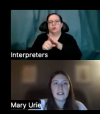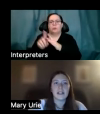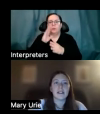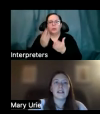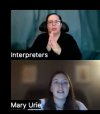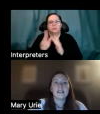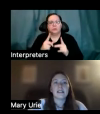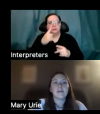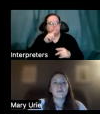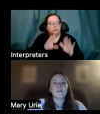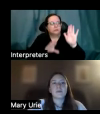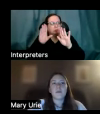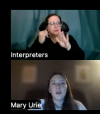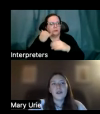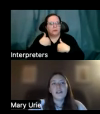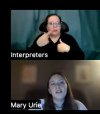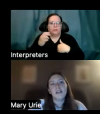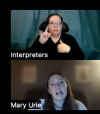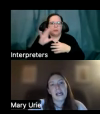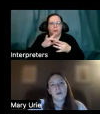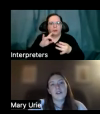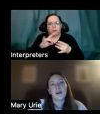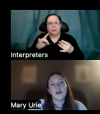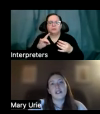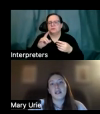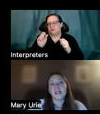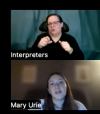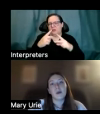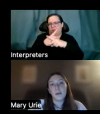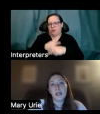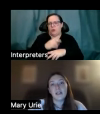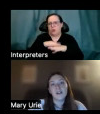get there. You can figure that out on the committee's webpage